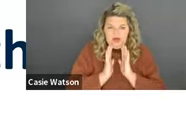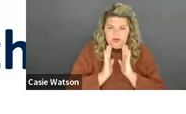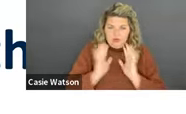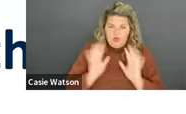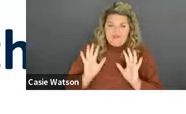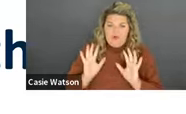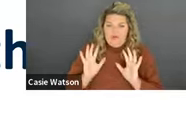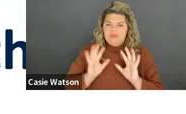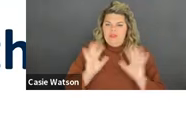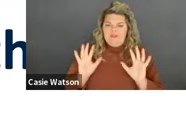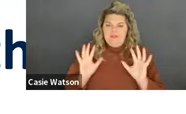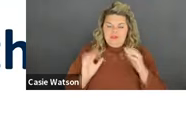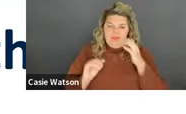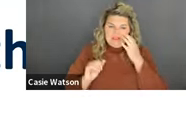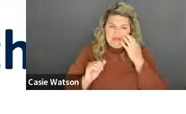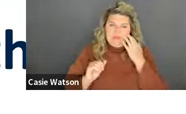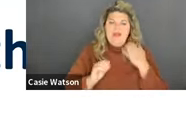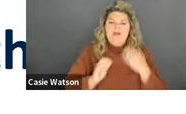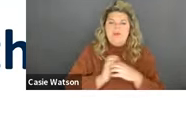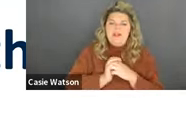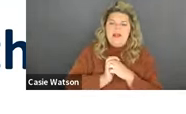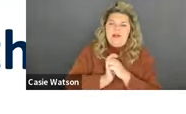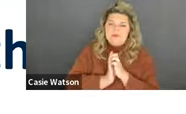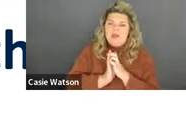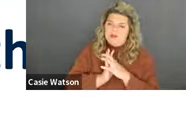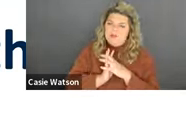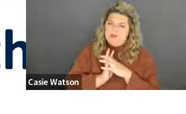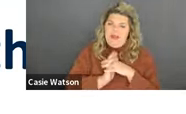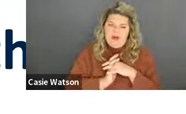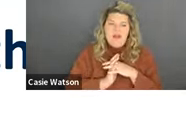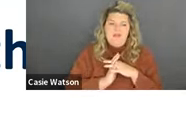on our request form there's a lot of information, but it really helps us prepare